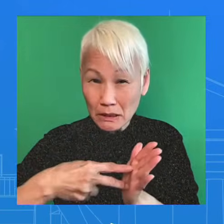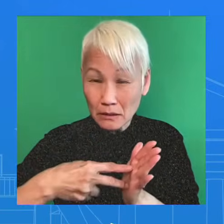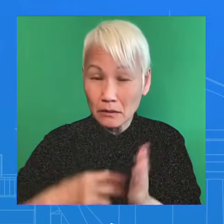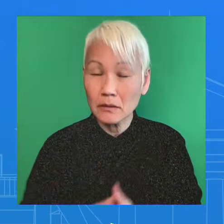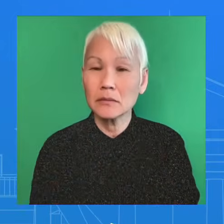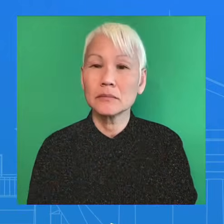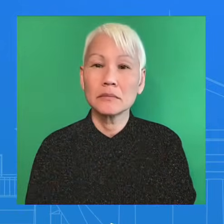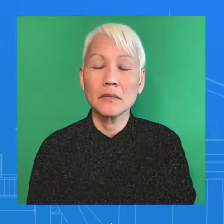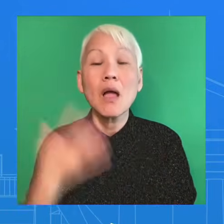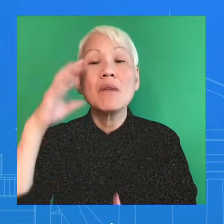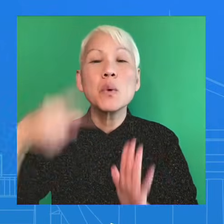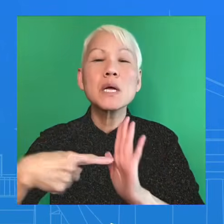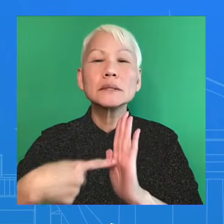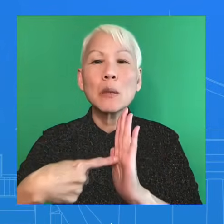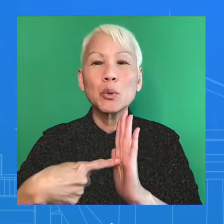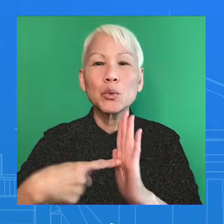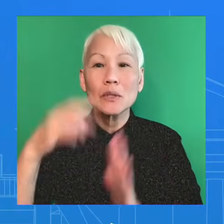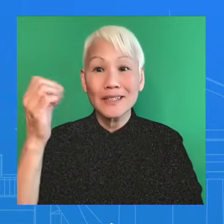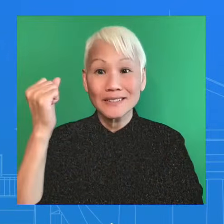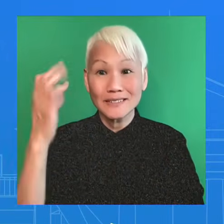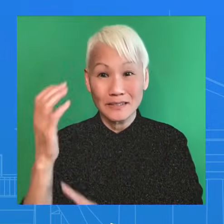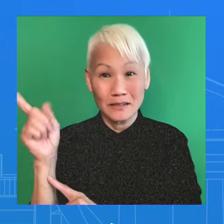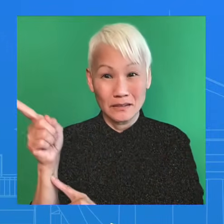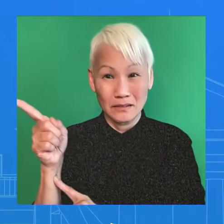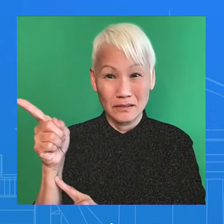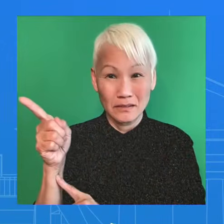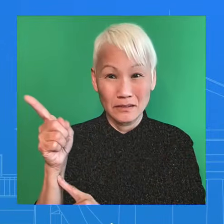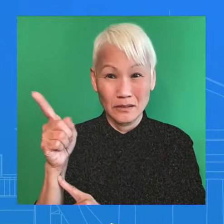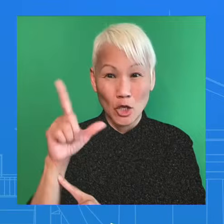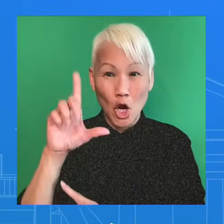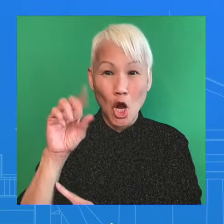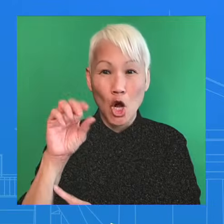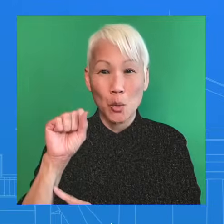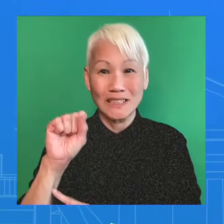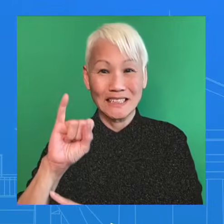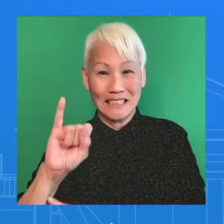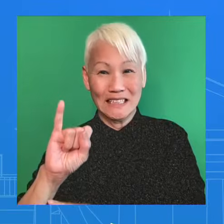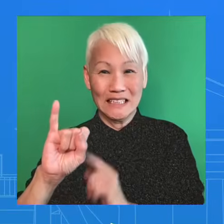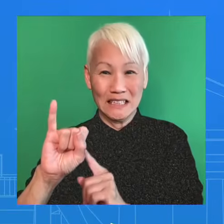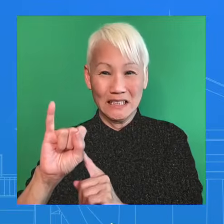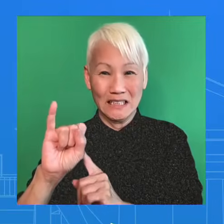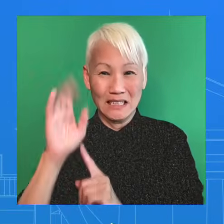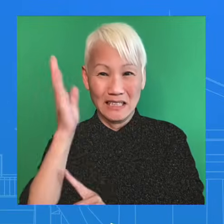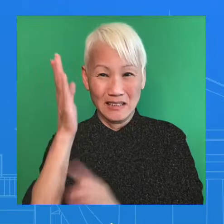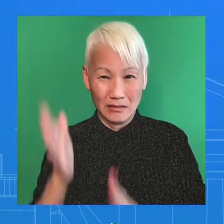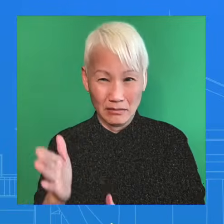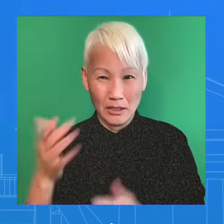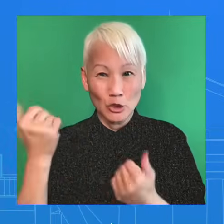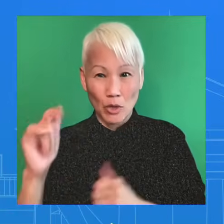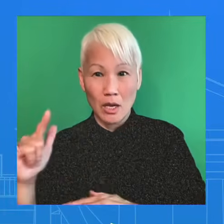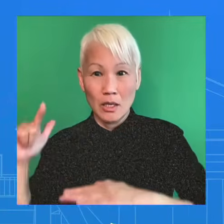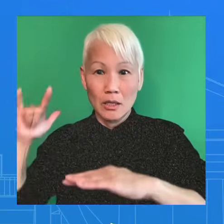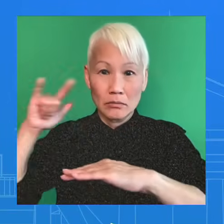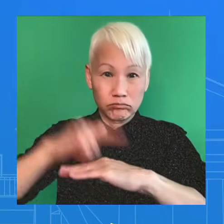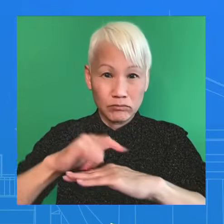The Chinese, in retribution for that, shut down some lines of communication, and one of them was the mil-to-mil line.